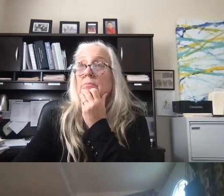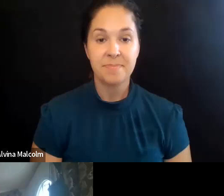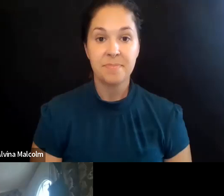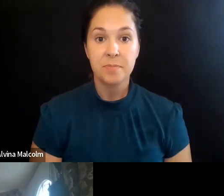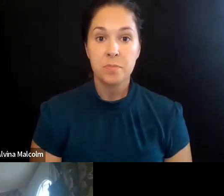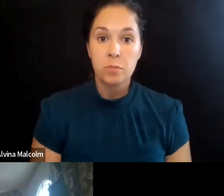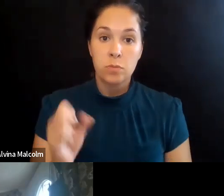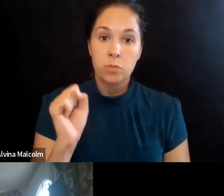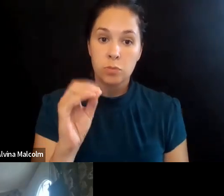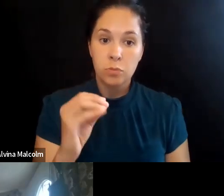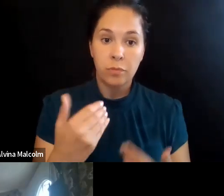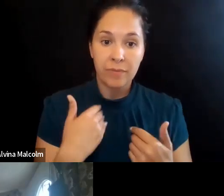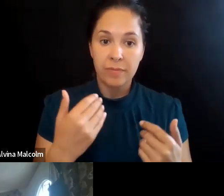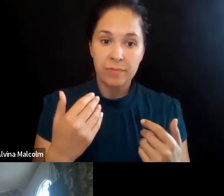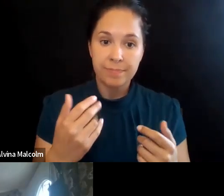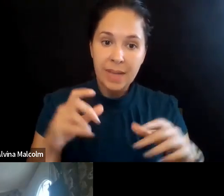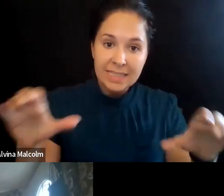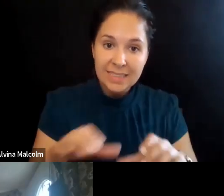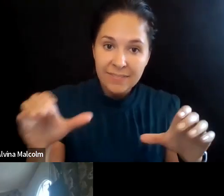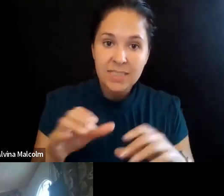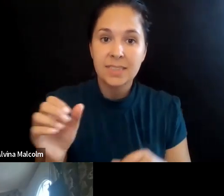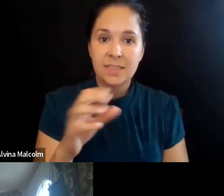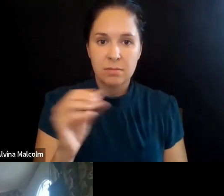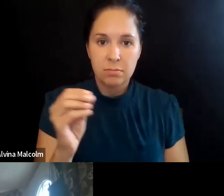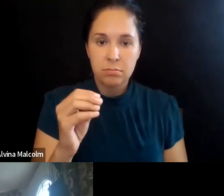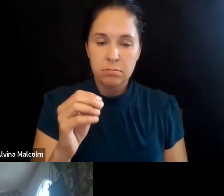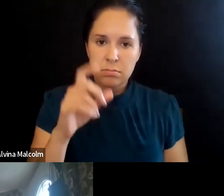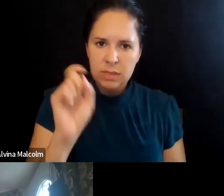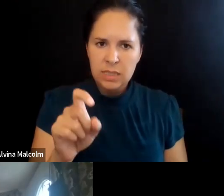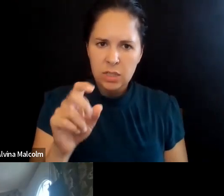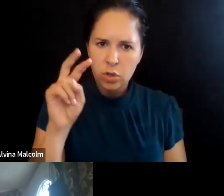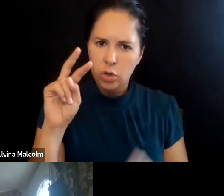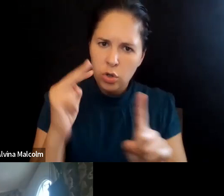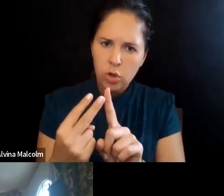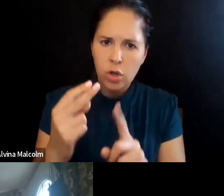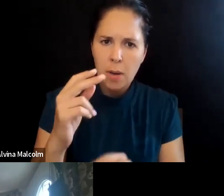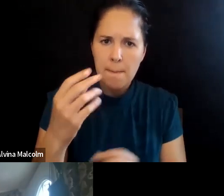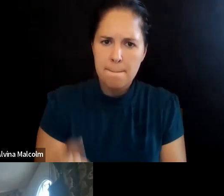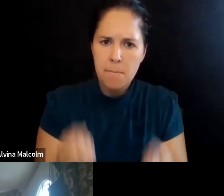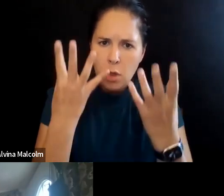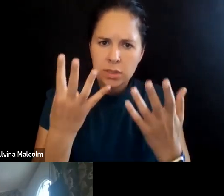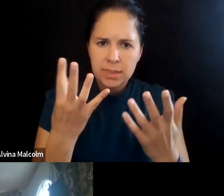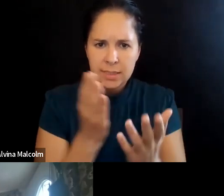this recording will be available later on on the conference website. So many